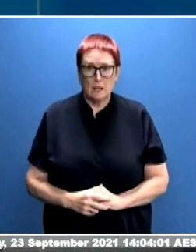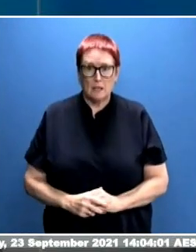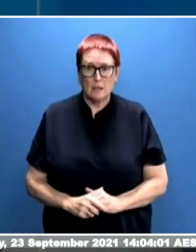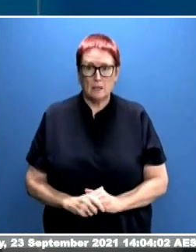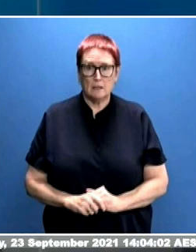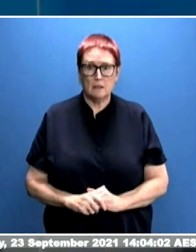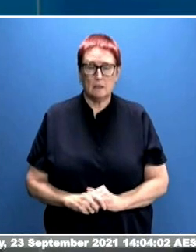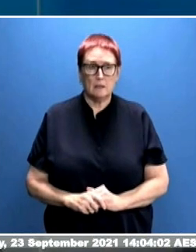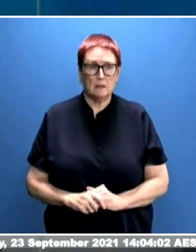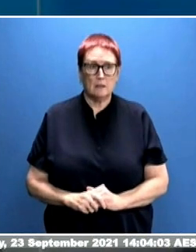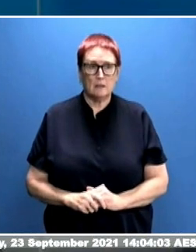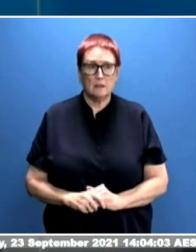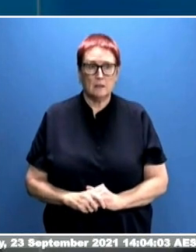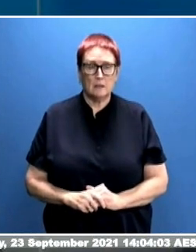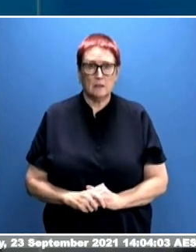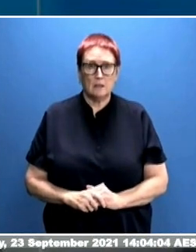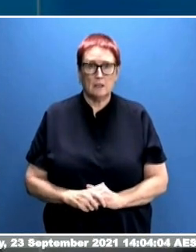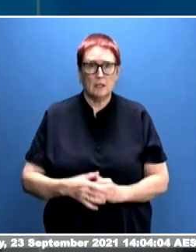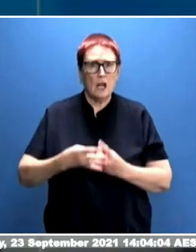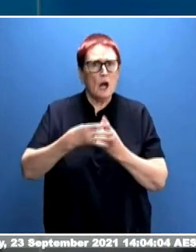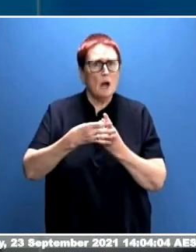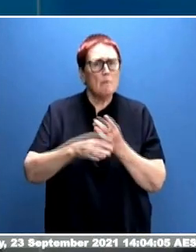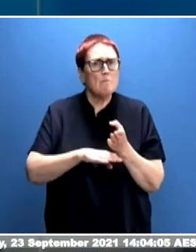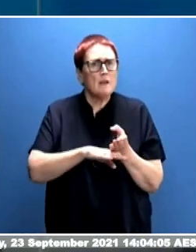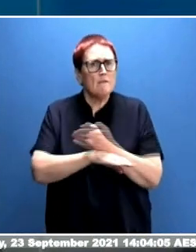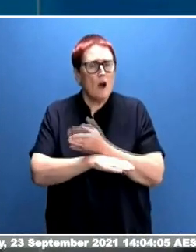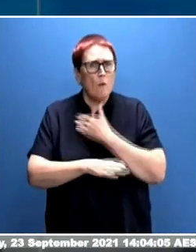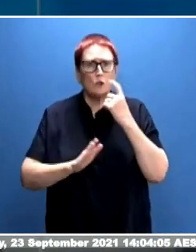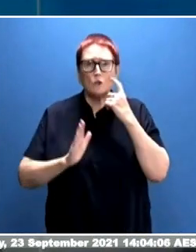Before I do that, can I please just acknowledge that I am giving evidence